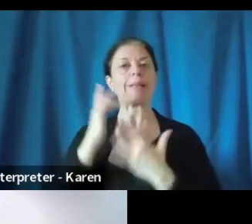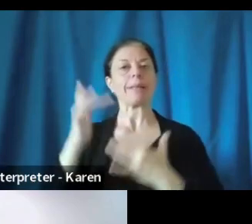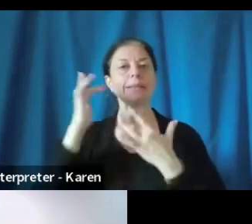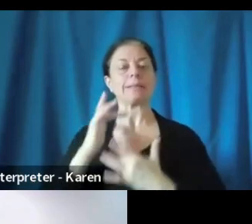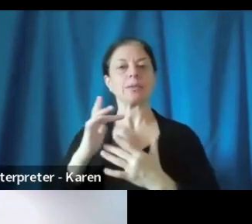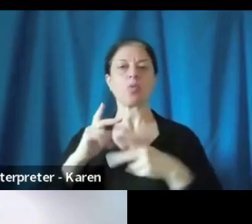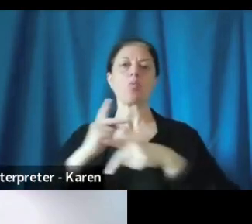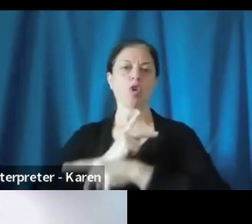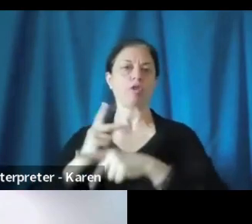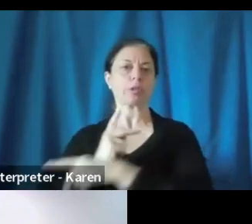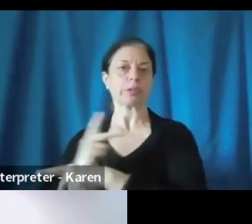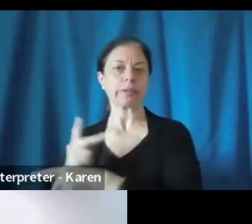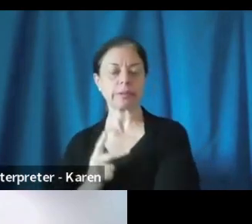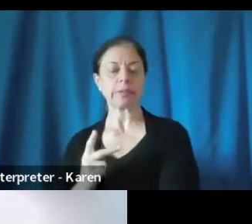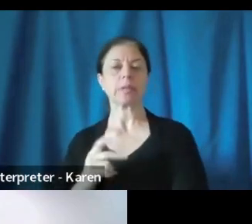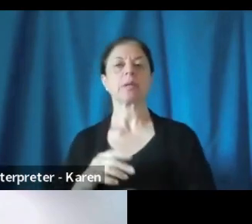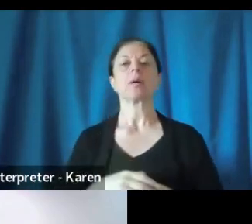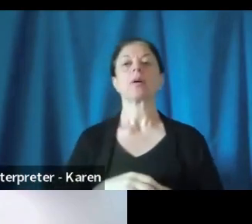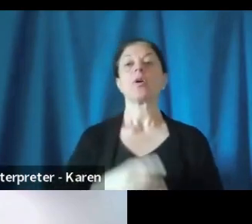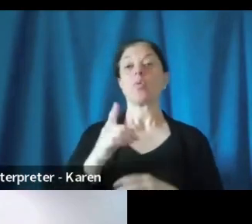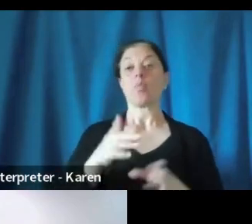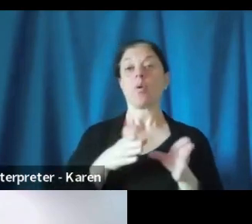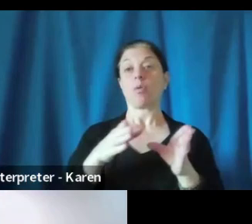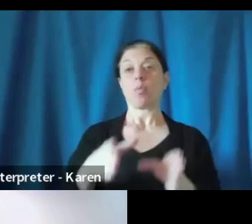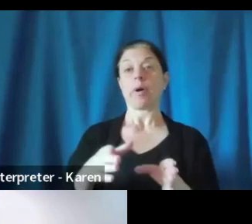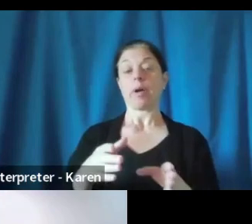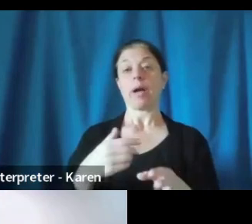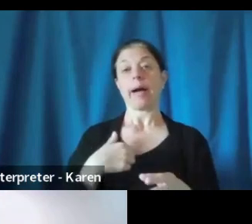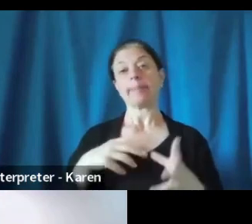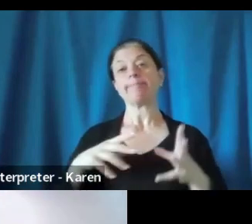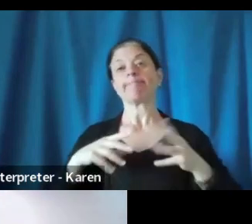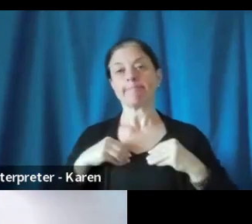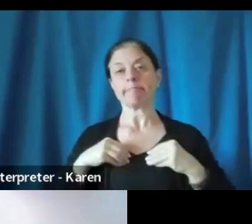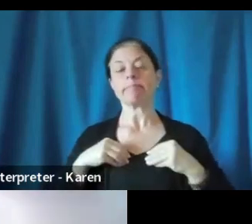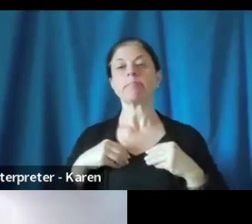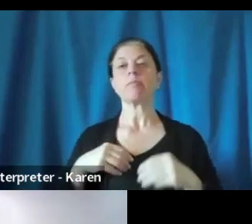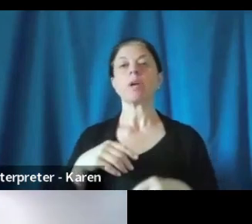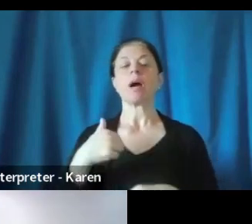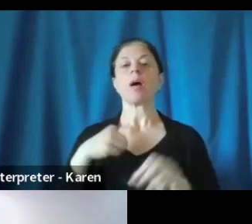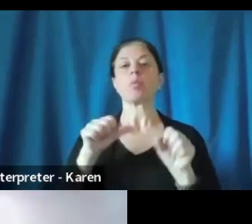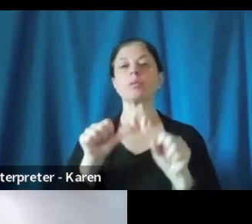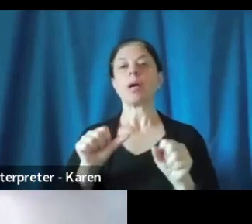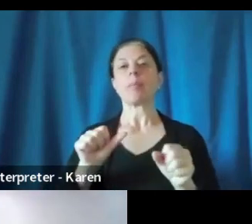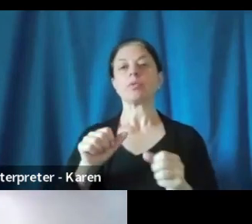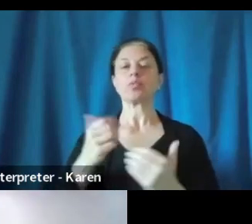coming to terms with being disabled, my chronic illnesses had significantly worsened and while I -- one of the ways